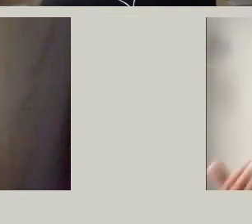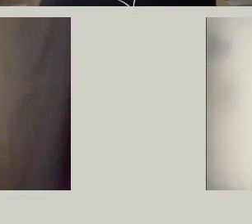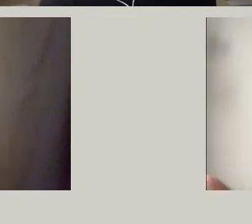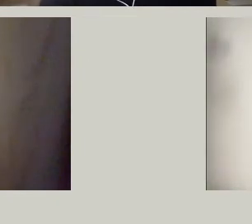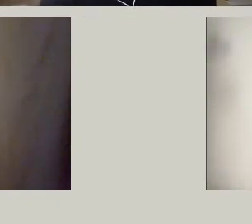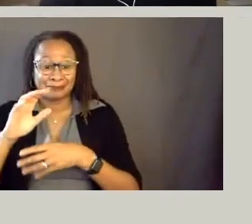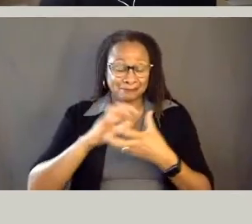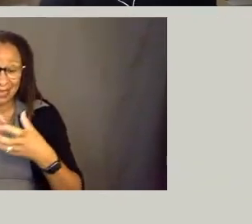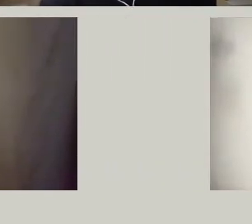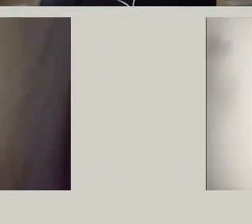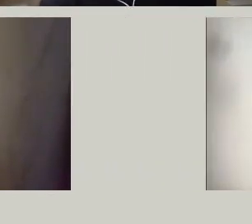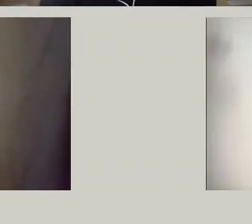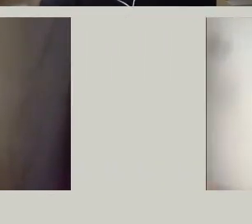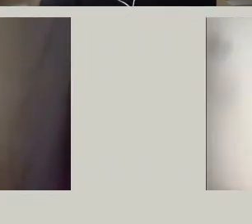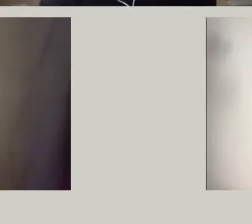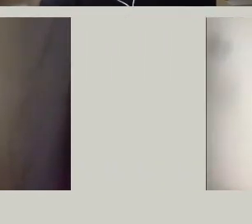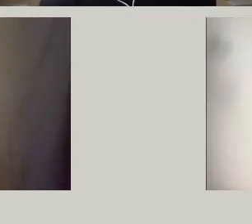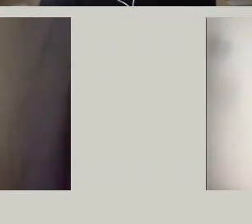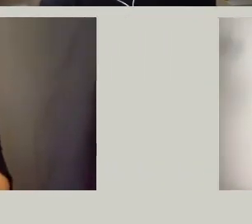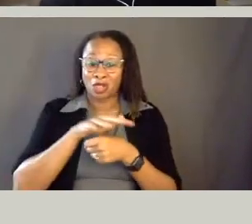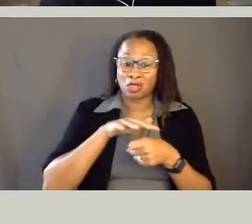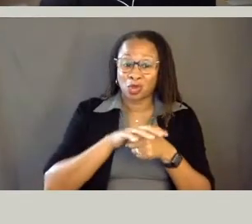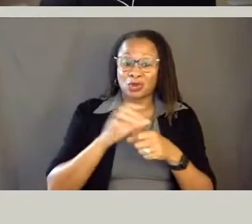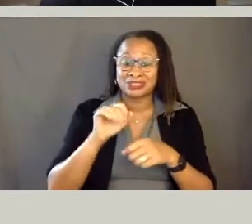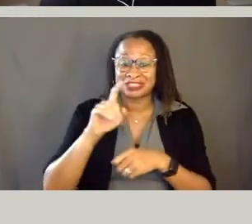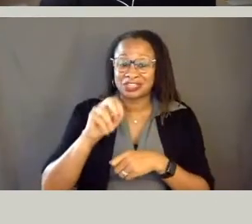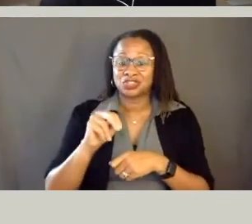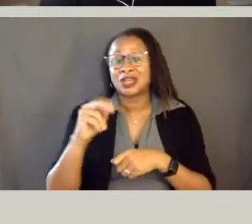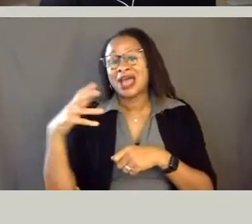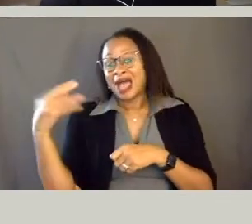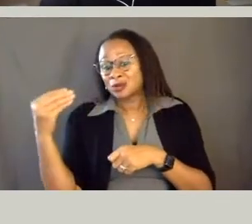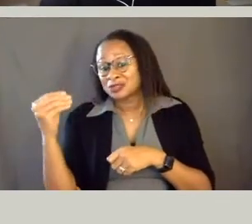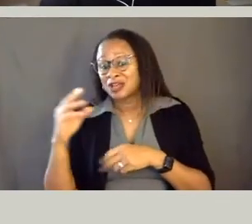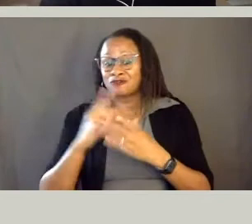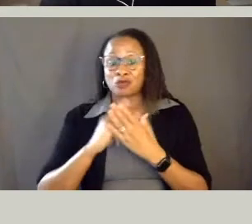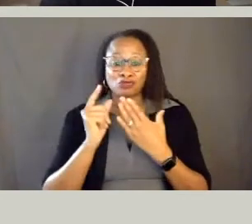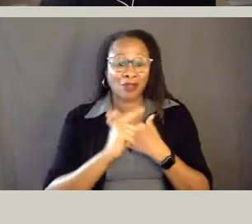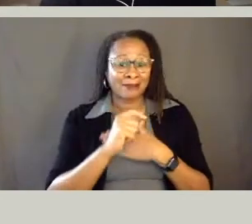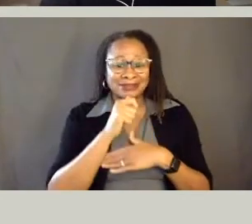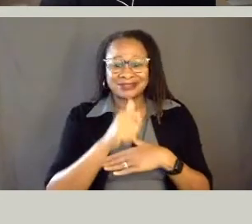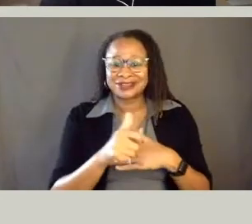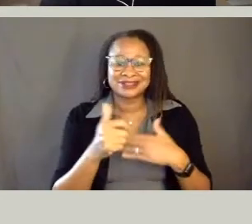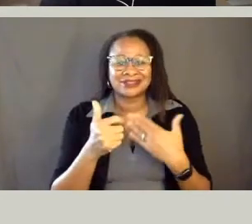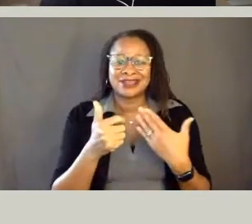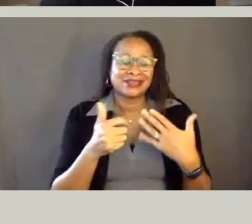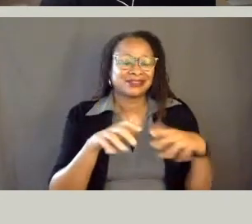And I think if you think about a local station outside of the context of programming, these things don't take necessarily money.